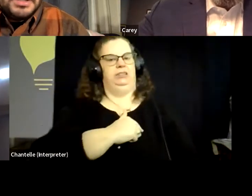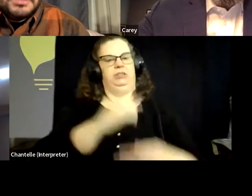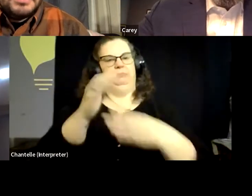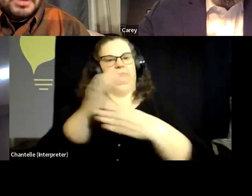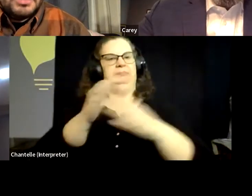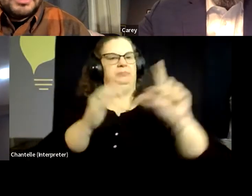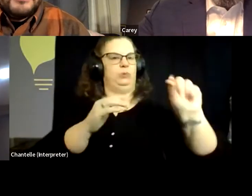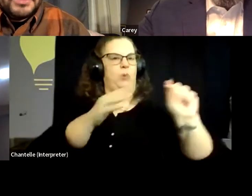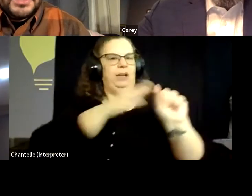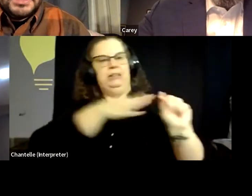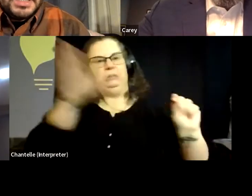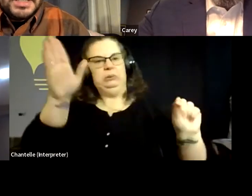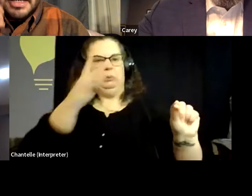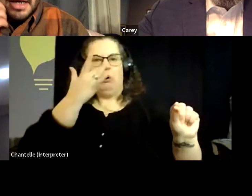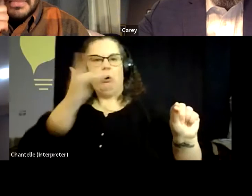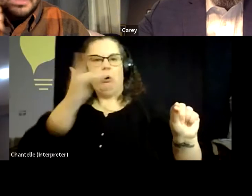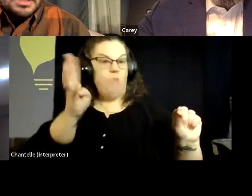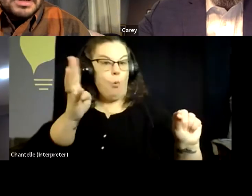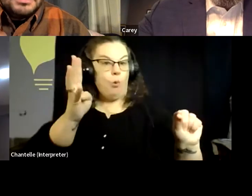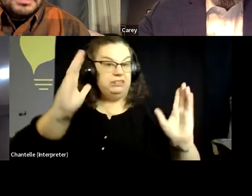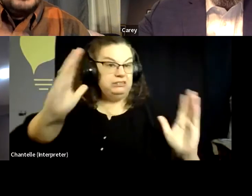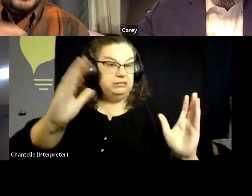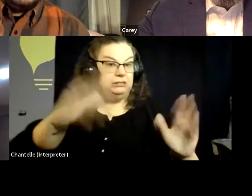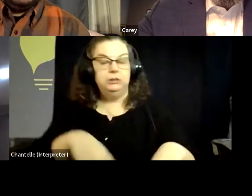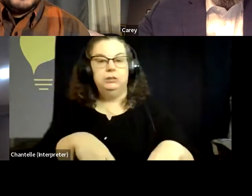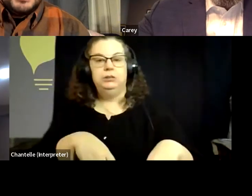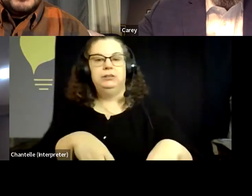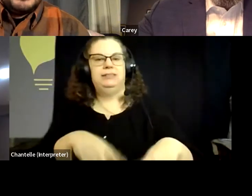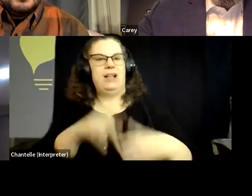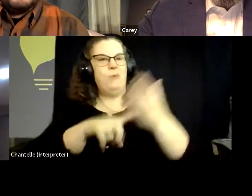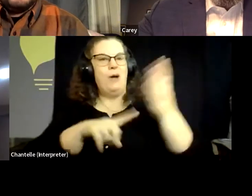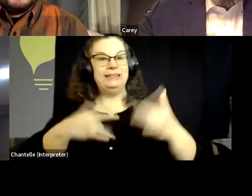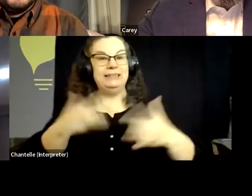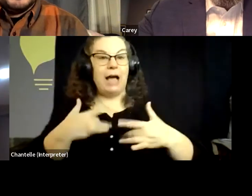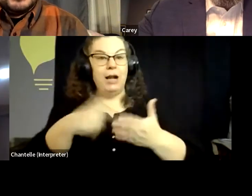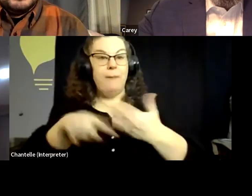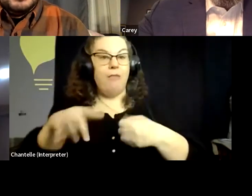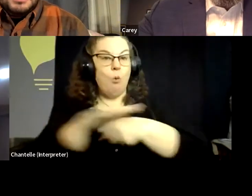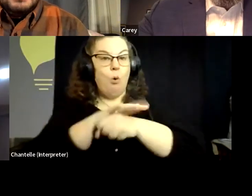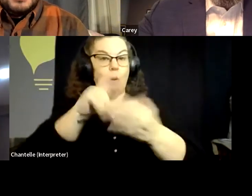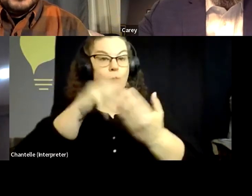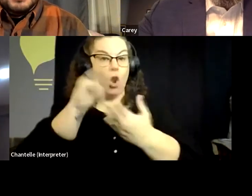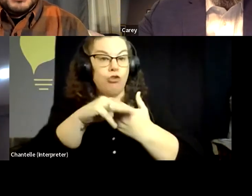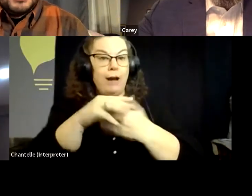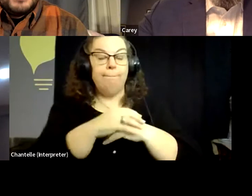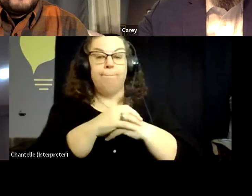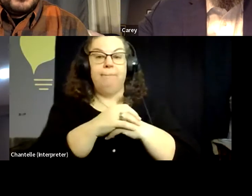early 40s. Then, what's kind of exciting about the whole program, the majority of our